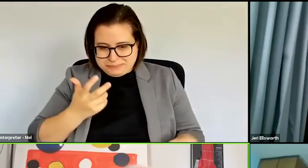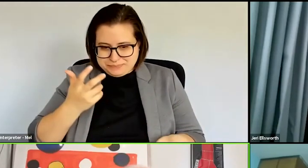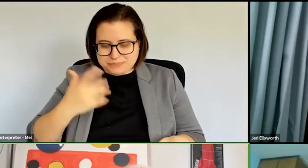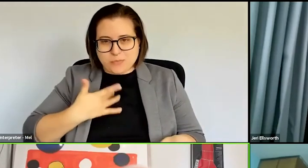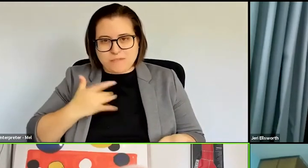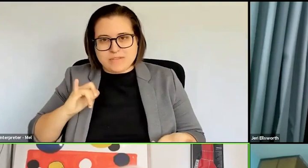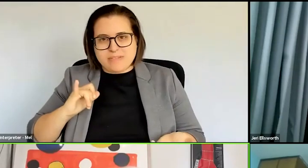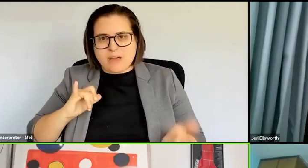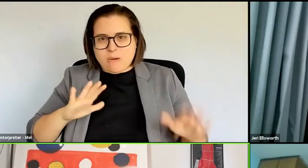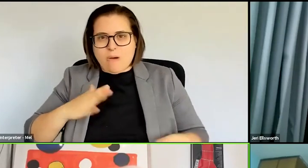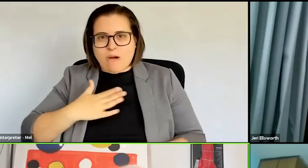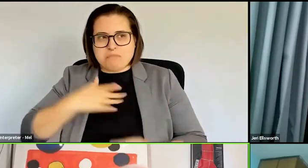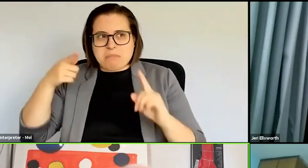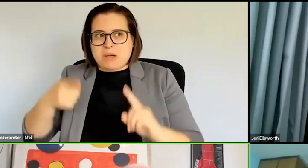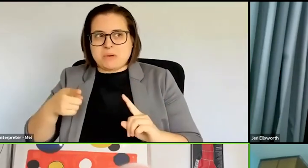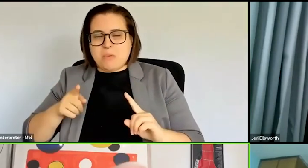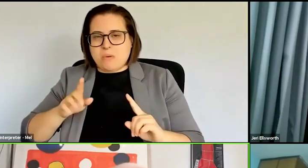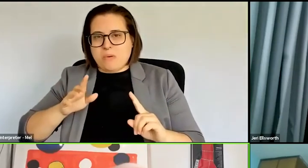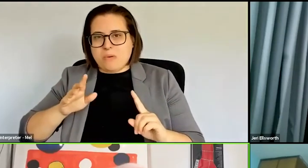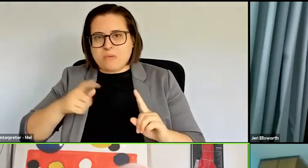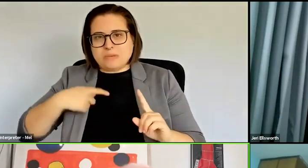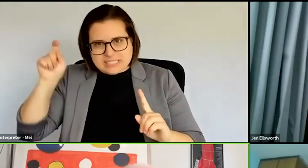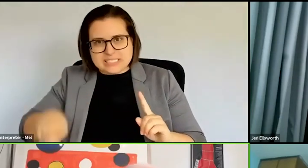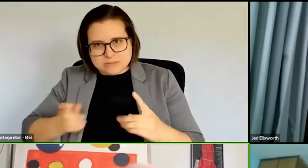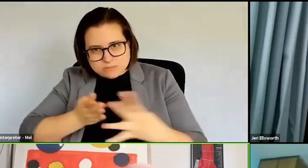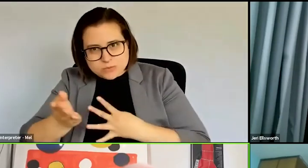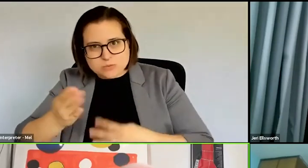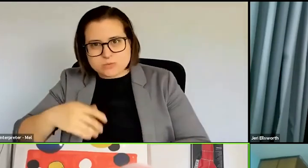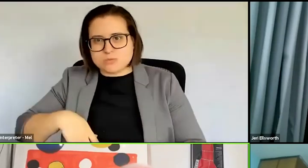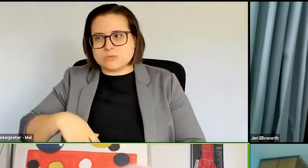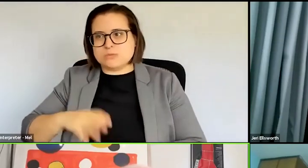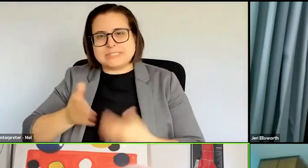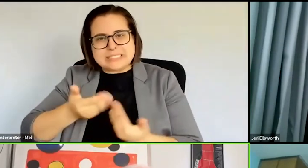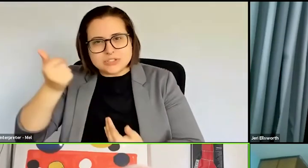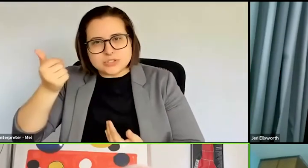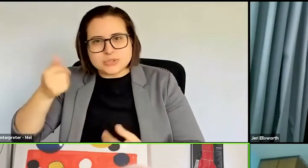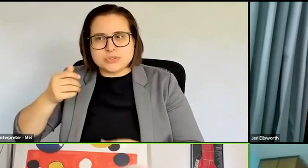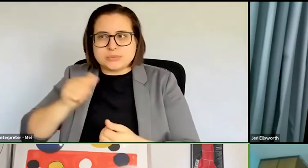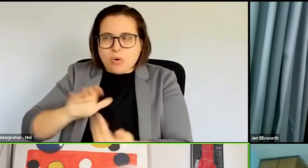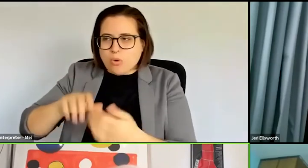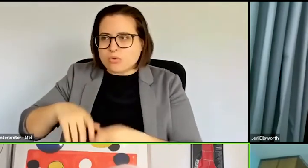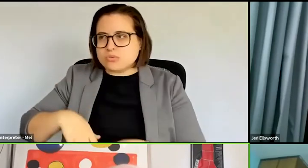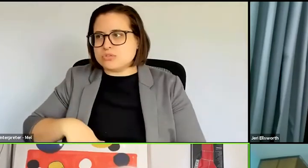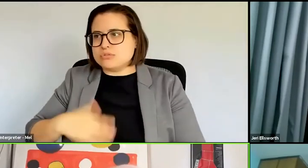are accomplishing, or an easier goal, or a more seductive goal, or whatever else and that will